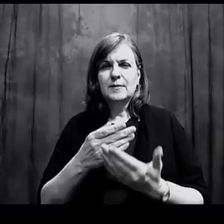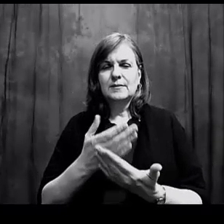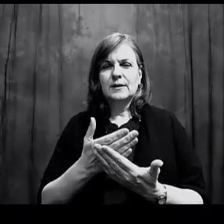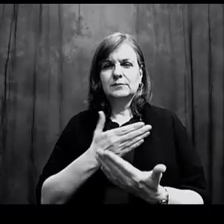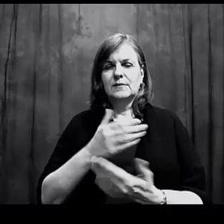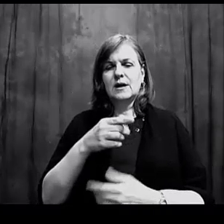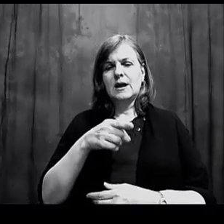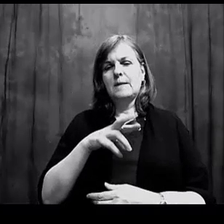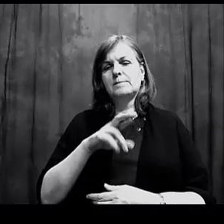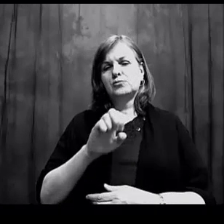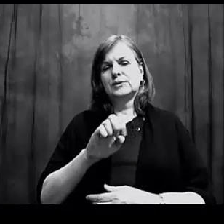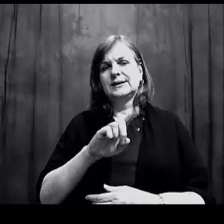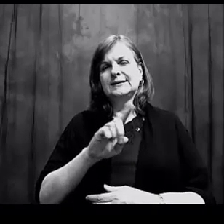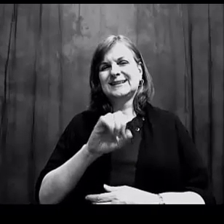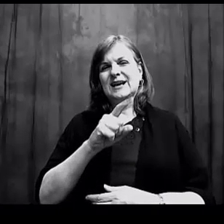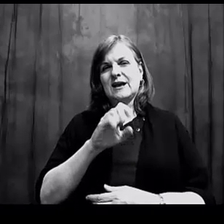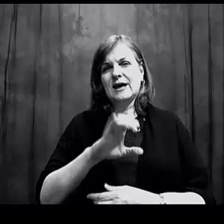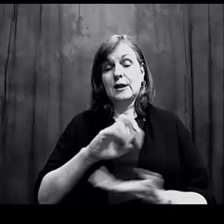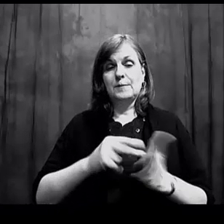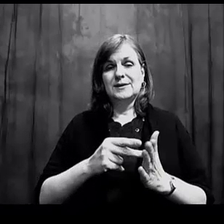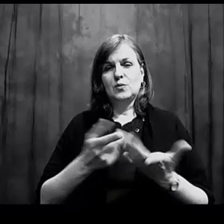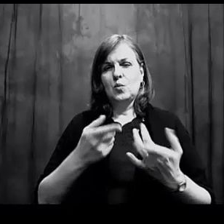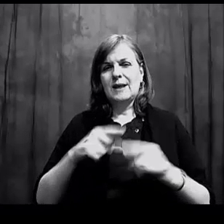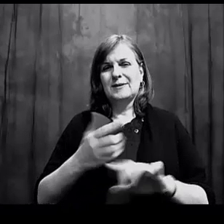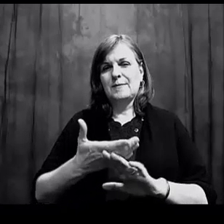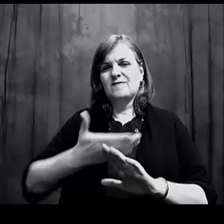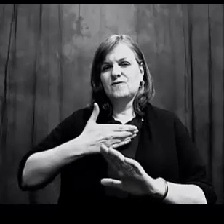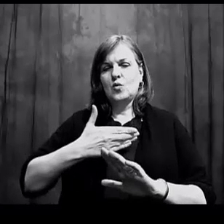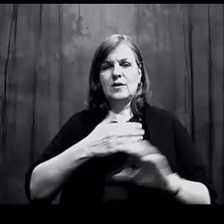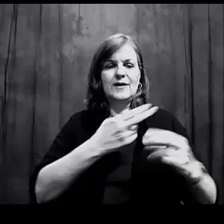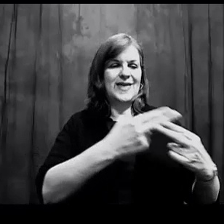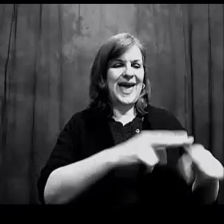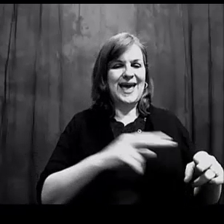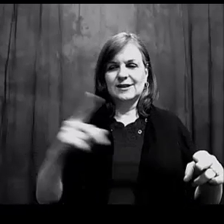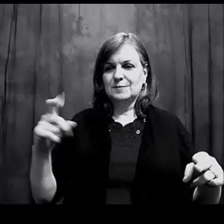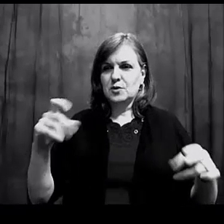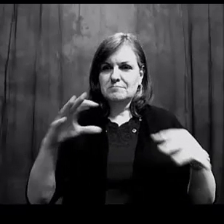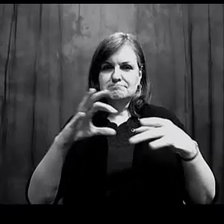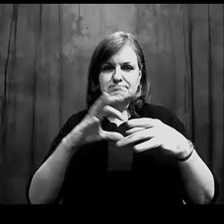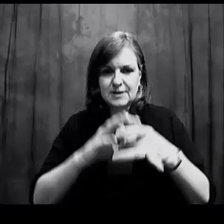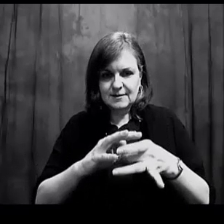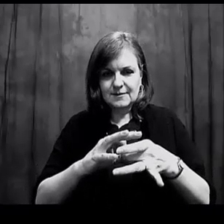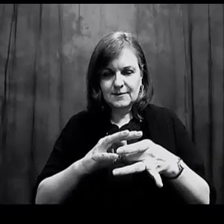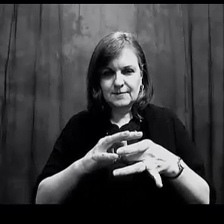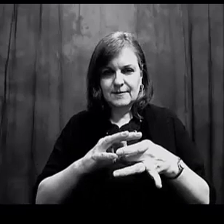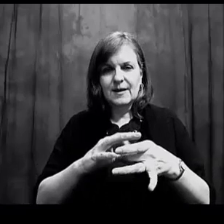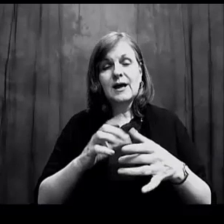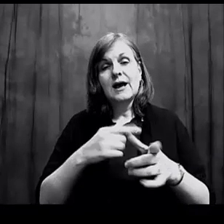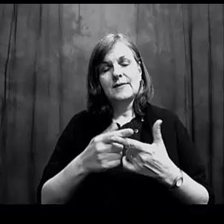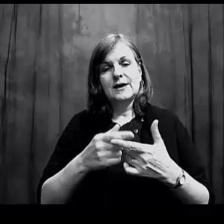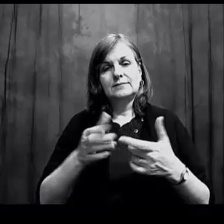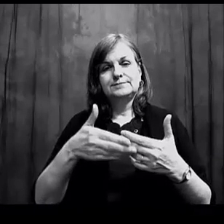prezygotic means pre-fertilization -- before the zygote is actually formed